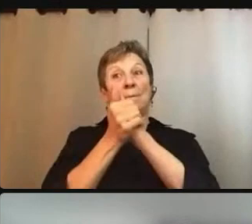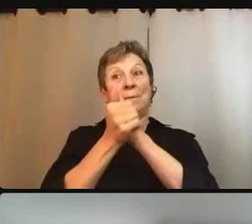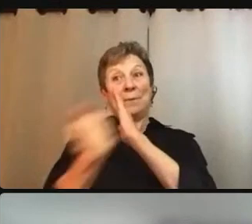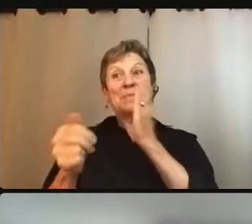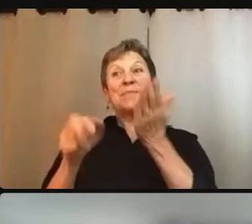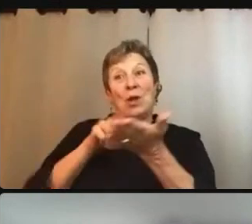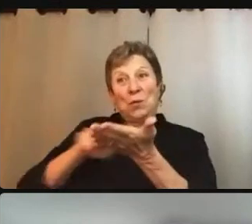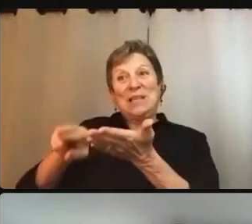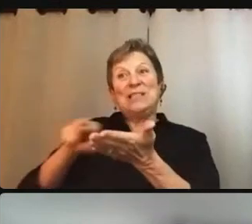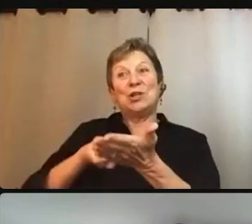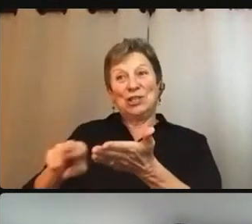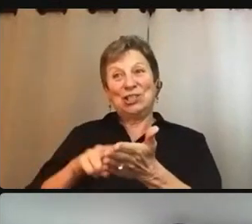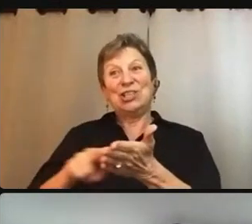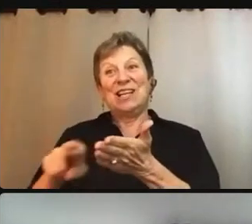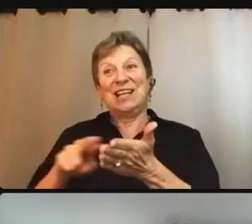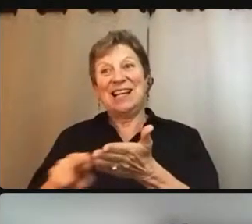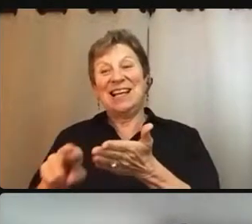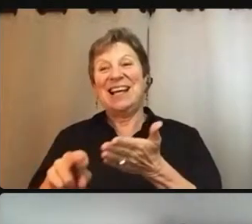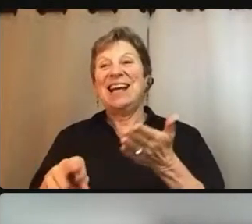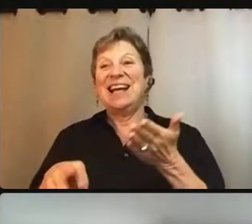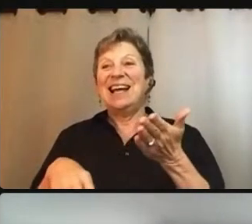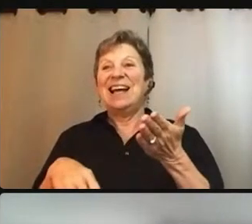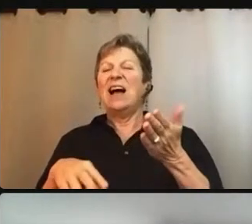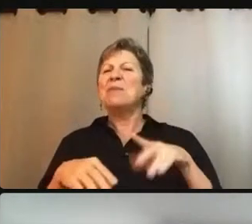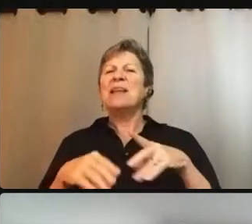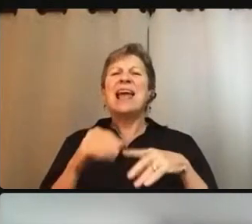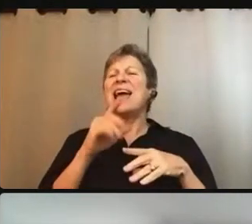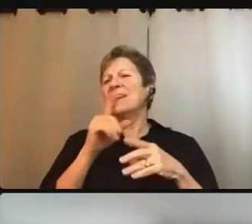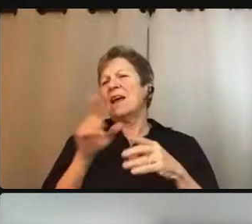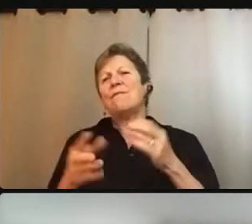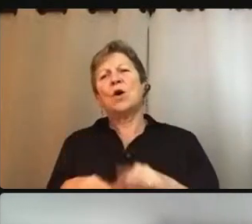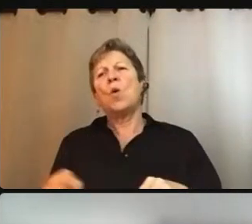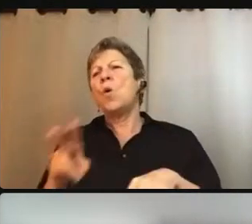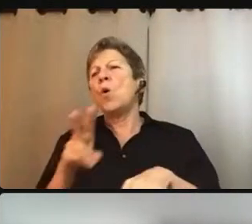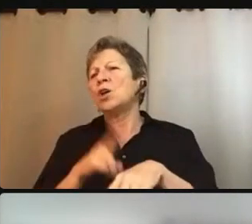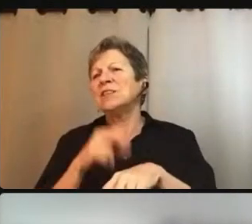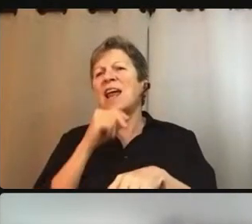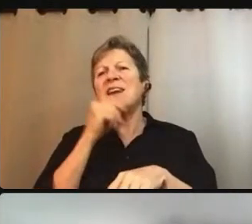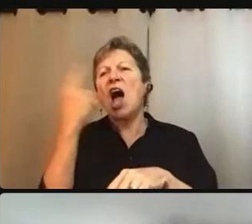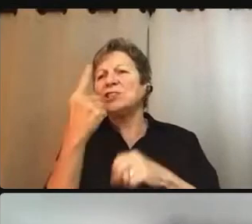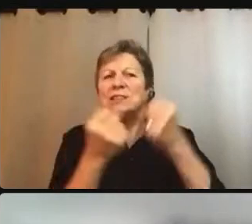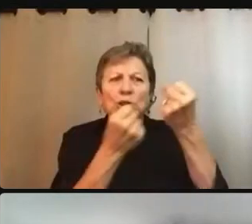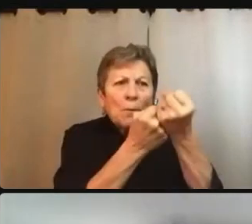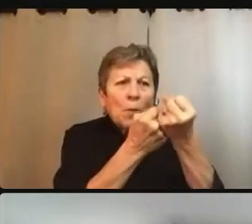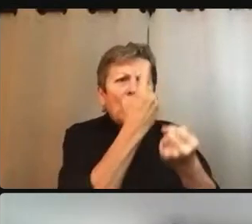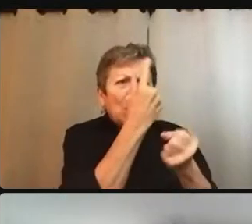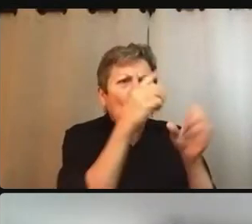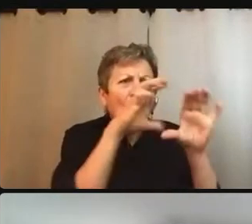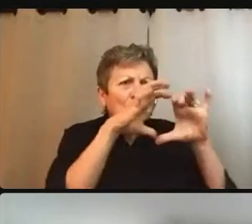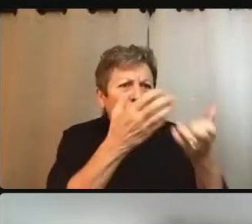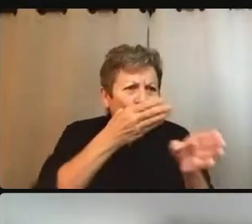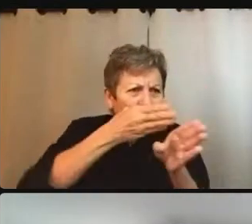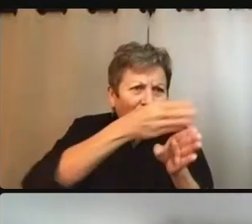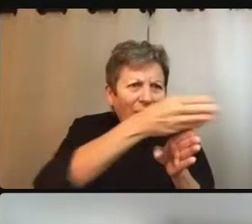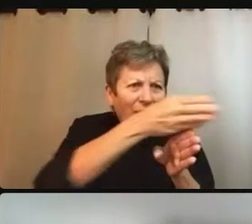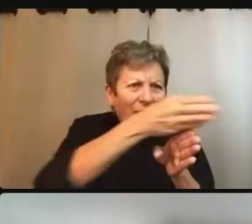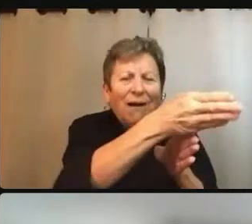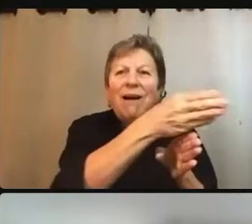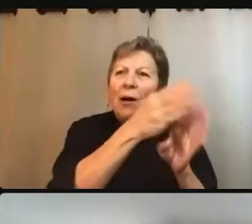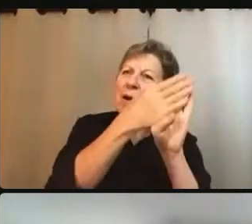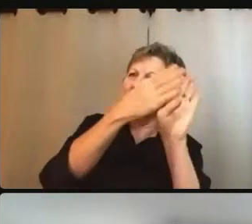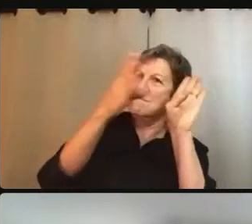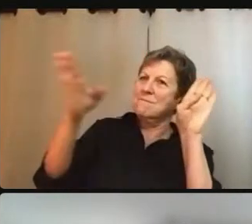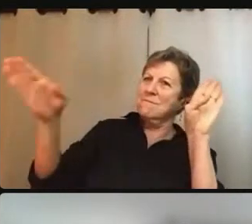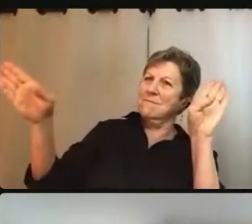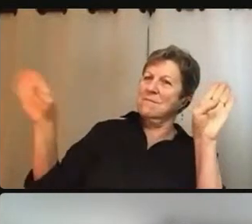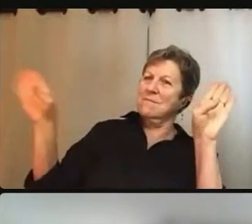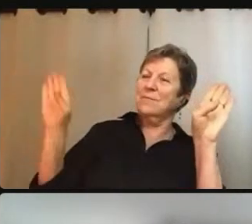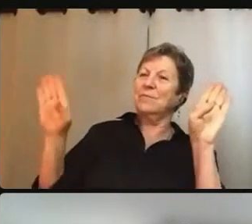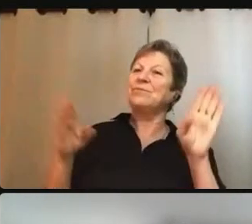DEFINITELY ONE THAT I WOULD I'M